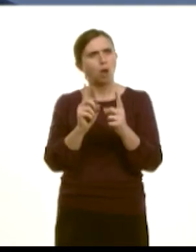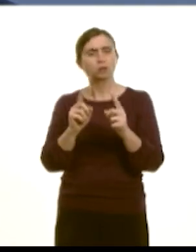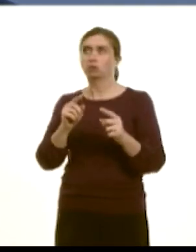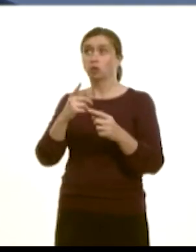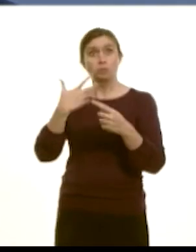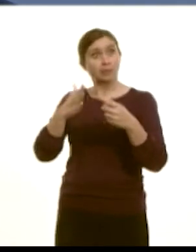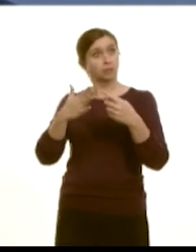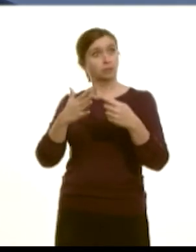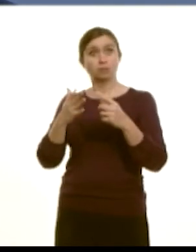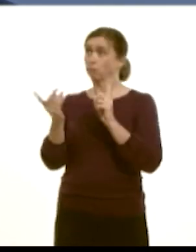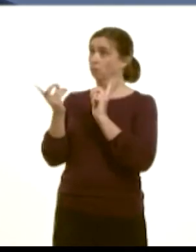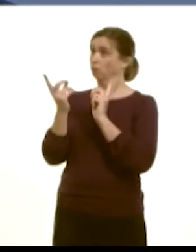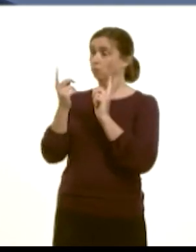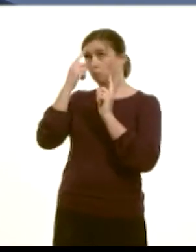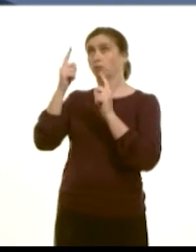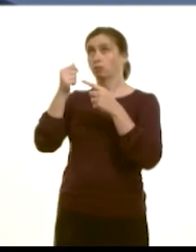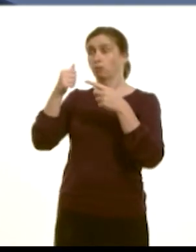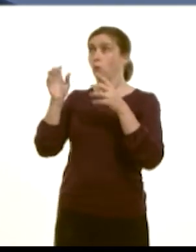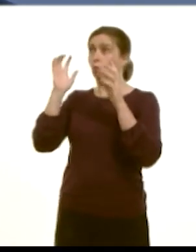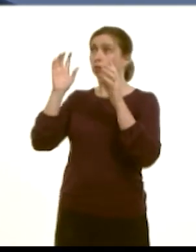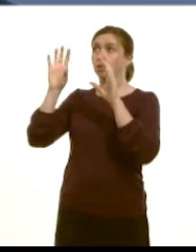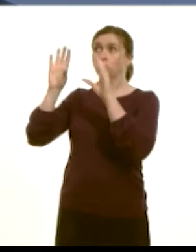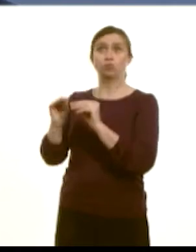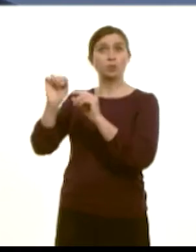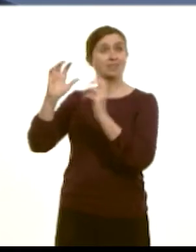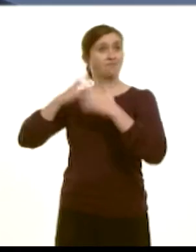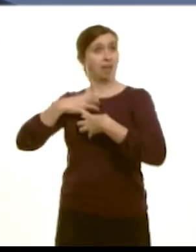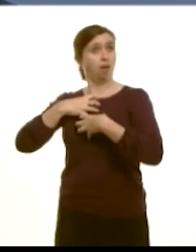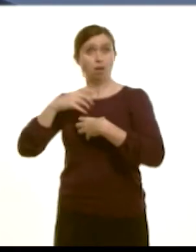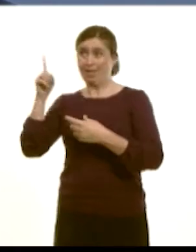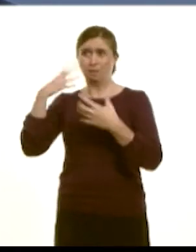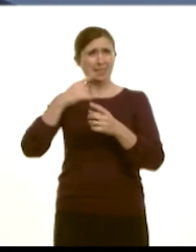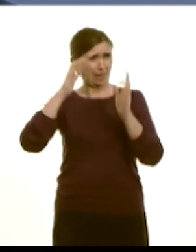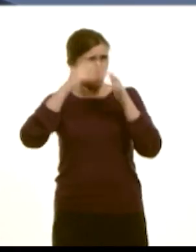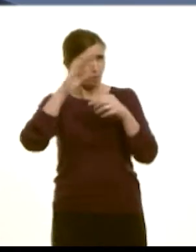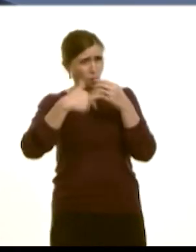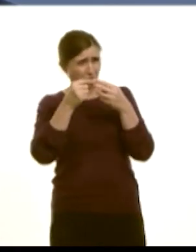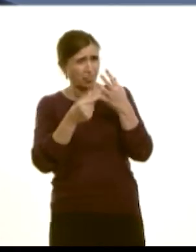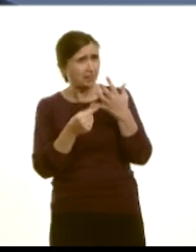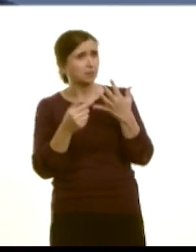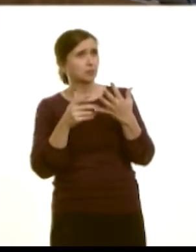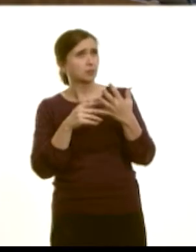remarks and, in particular, to allay his fears or to address his concerns and change the direction?